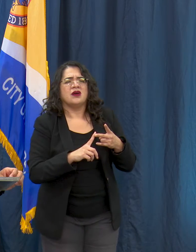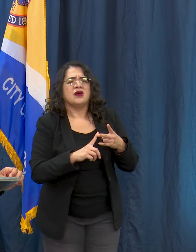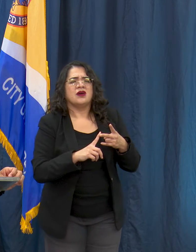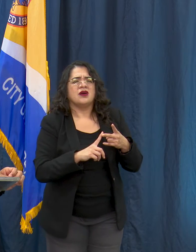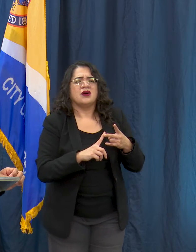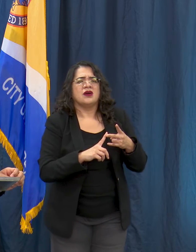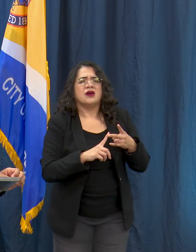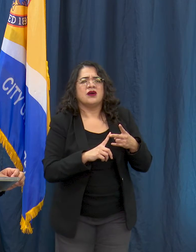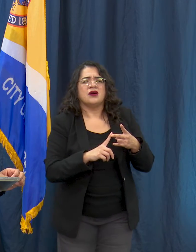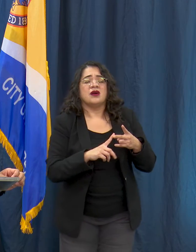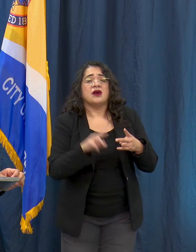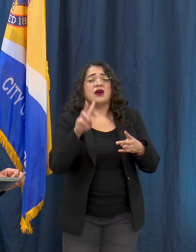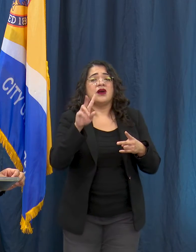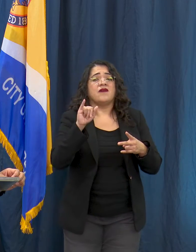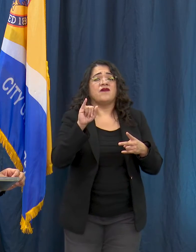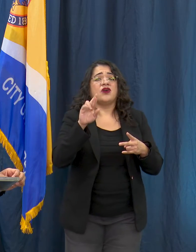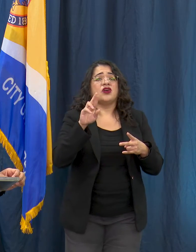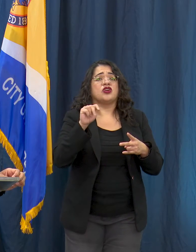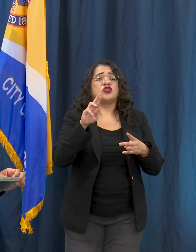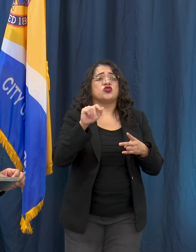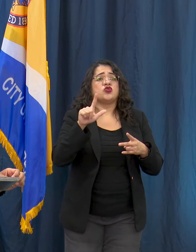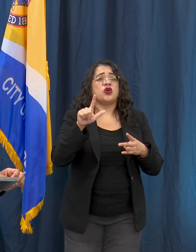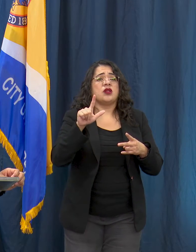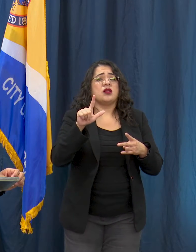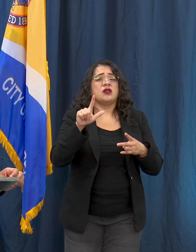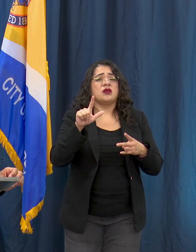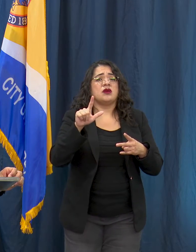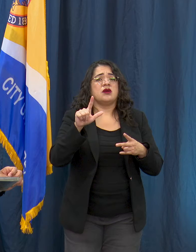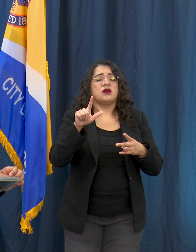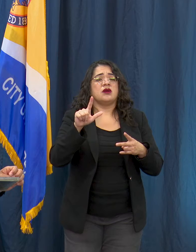virtual press conferences don't really allow the press people access to